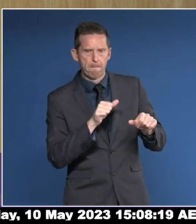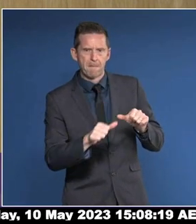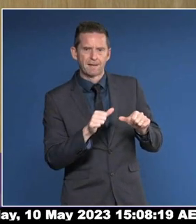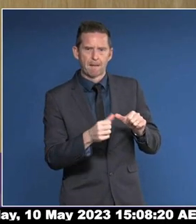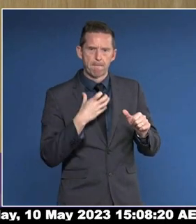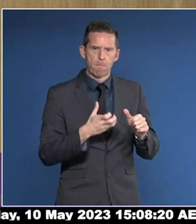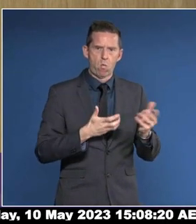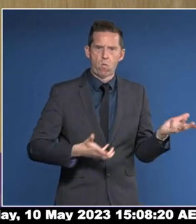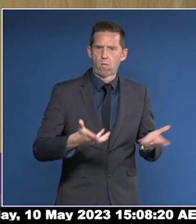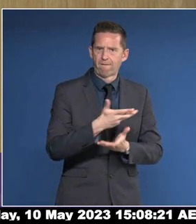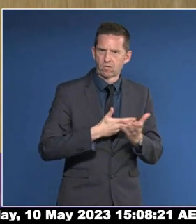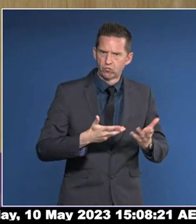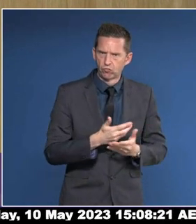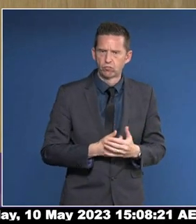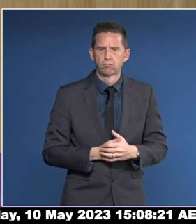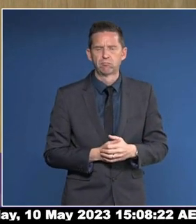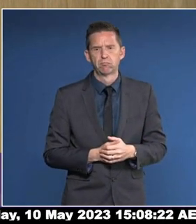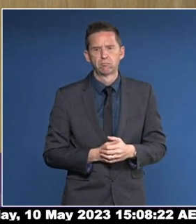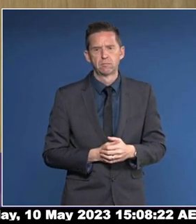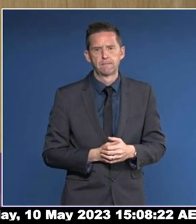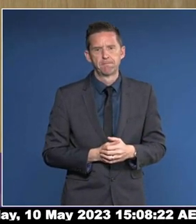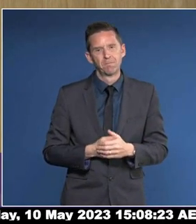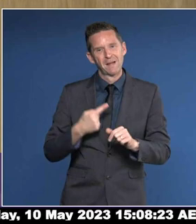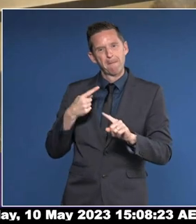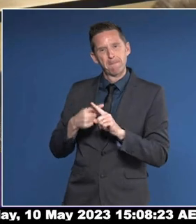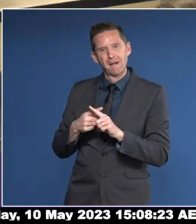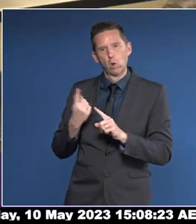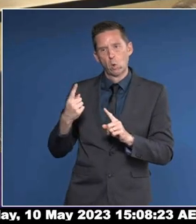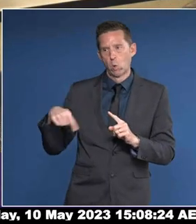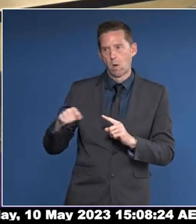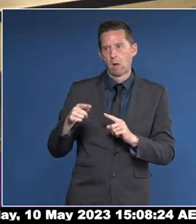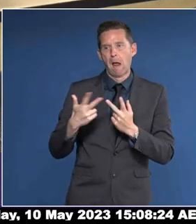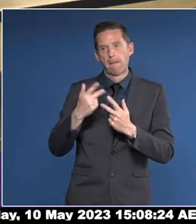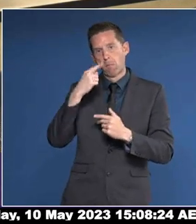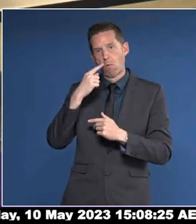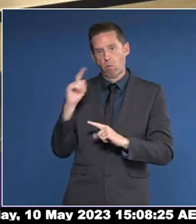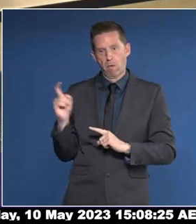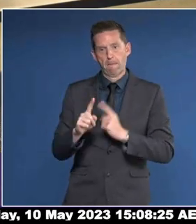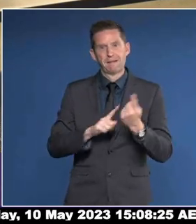And allow new members of SCAN to look back and be fully and properly informed